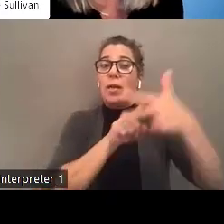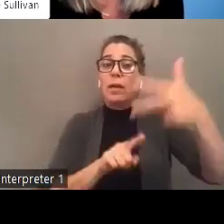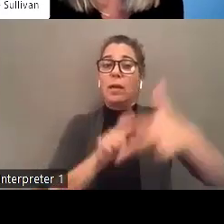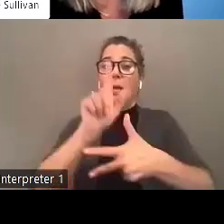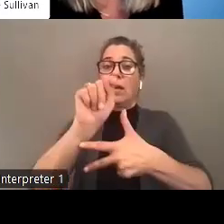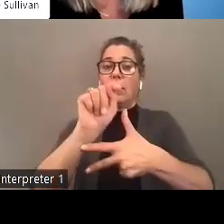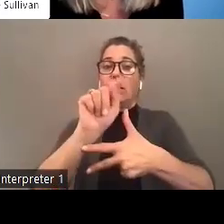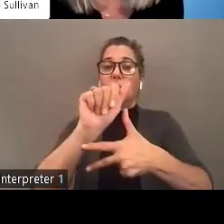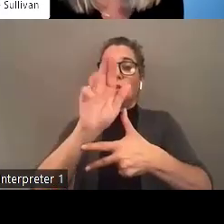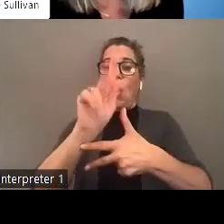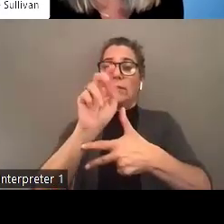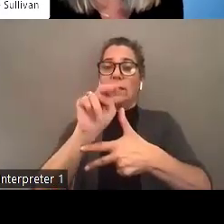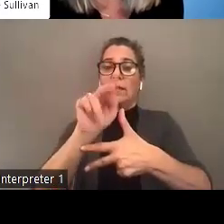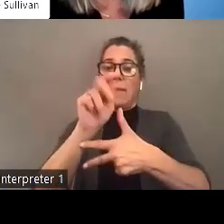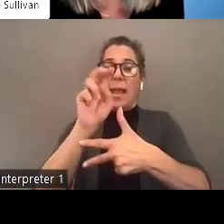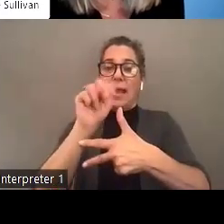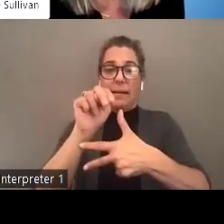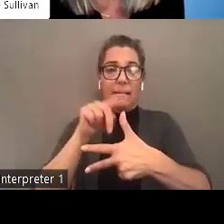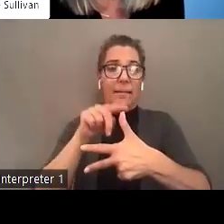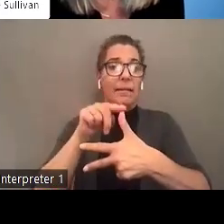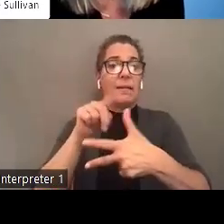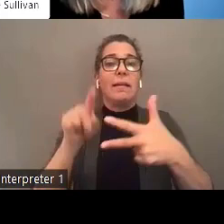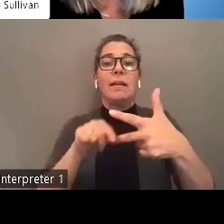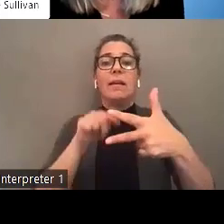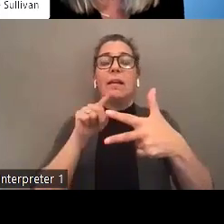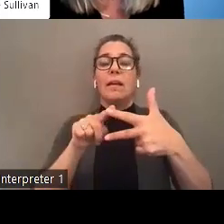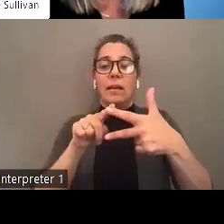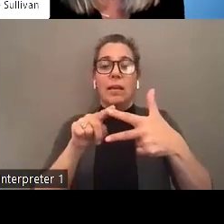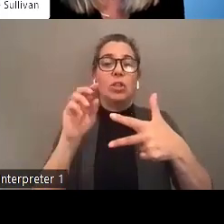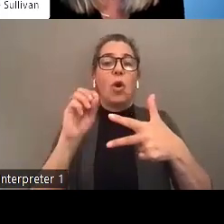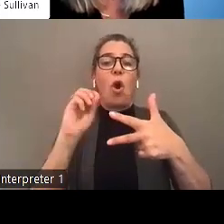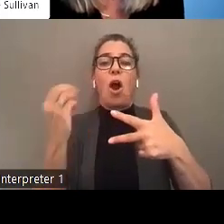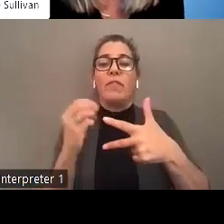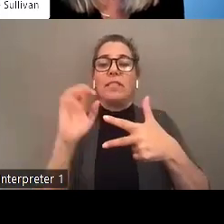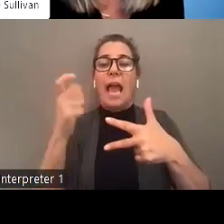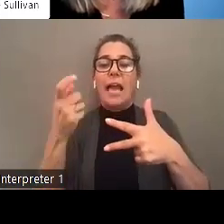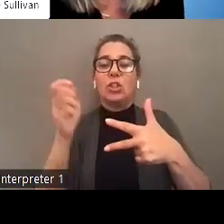and from the Office of Extramural Research we have Julia Slutsman and Cindy Danielson.